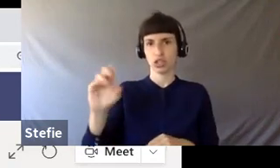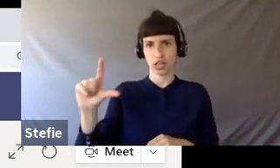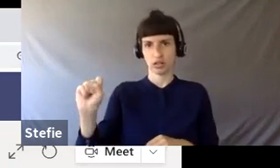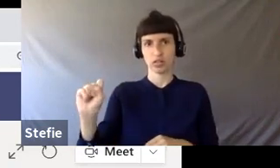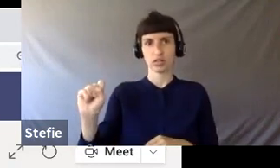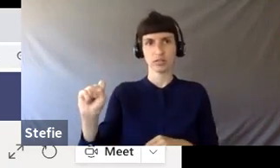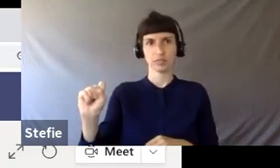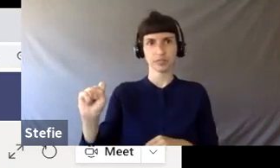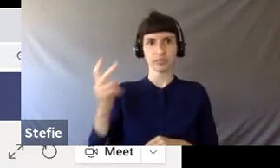You get to decide which apps and then add the tabs. Always talk with the district for doing that. Elastica going to you show you is how to add channels and what that looks like. Because channels are your main organization system.